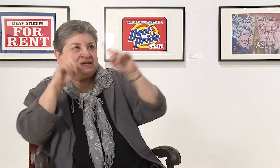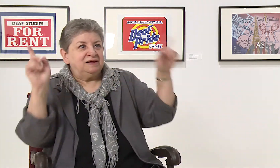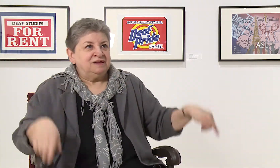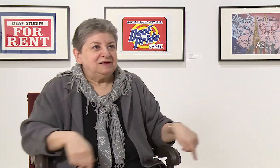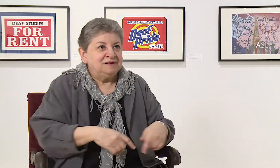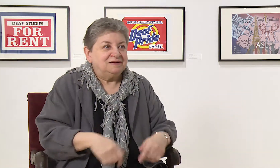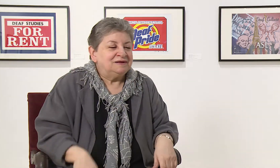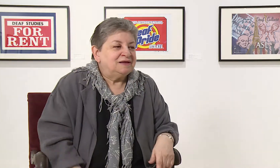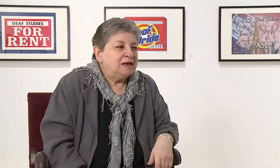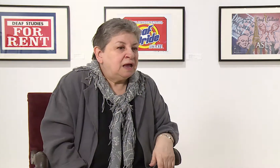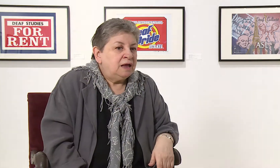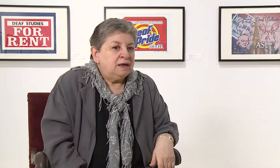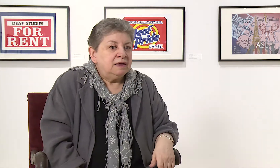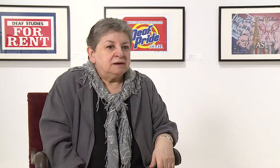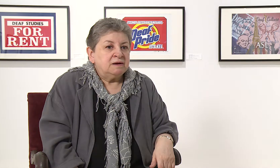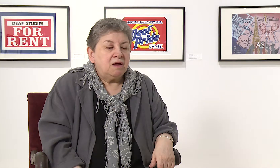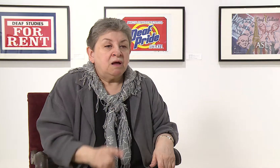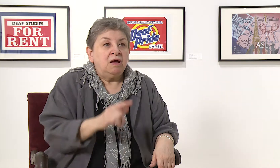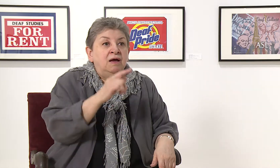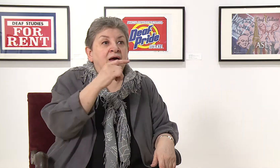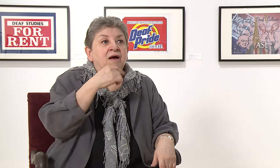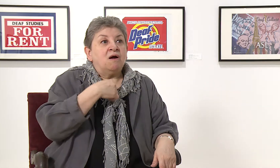so that we could create art in a different space.